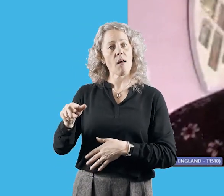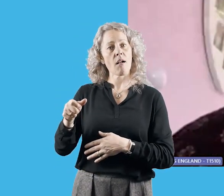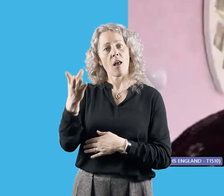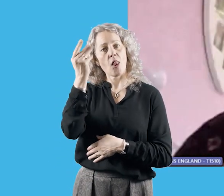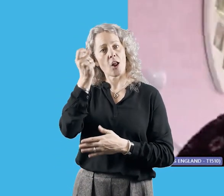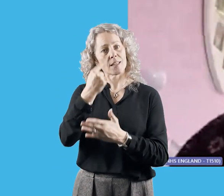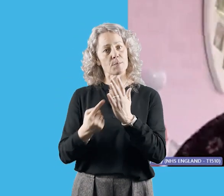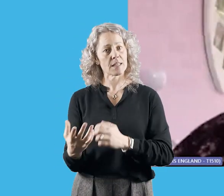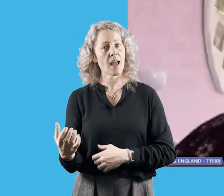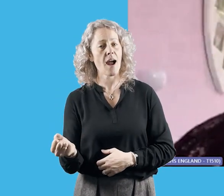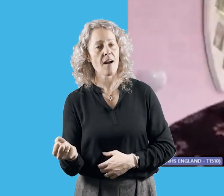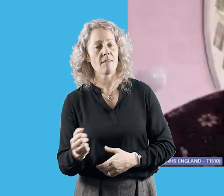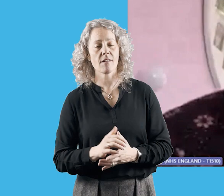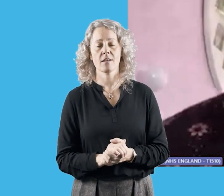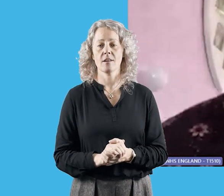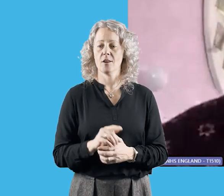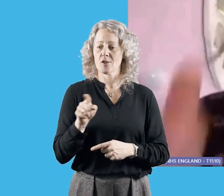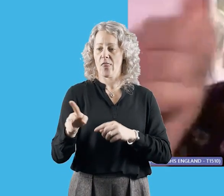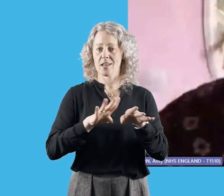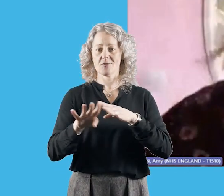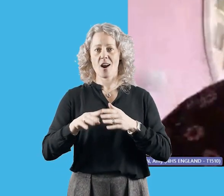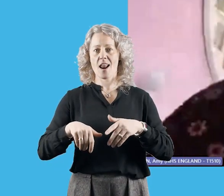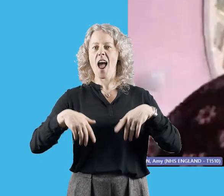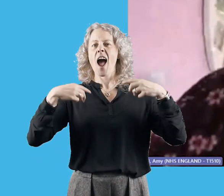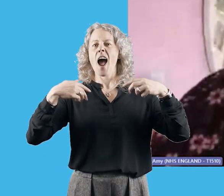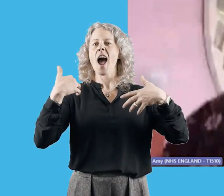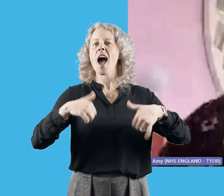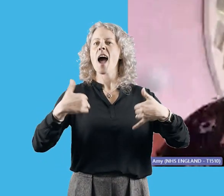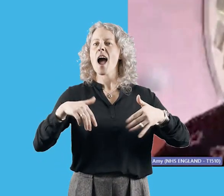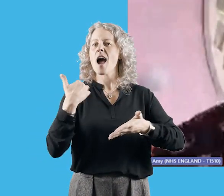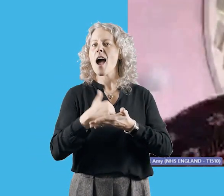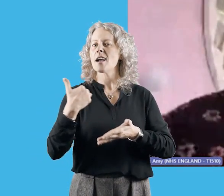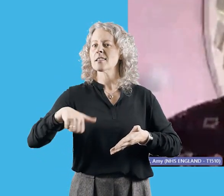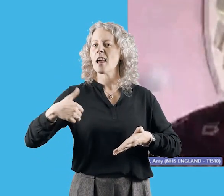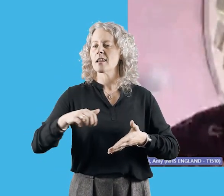disabilities. So this team has been absolutely excellent. So